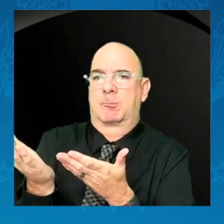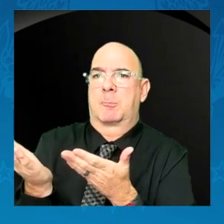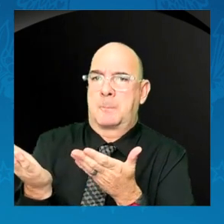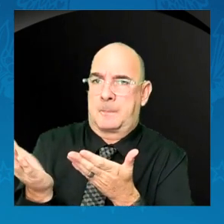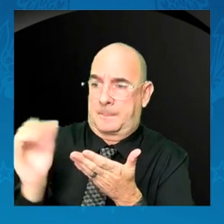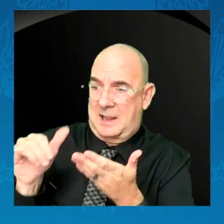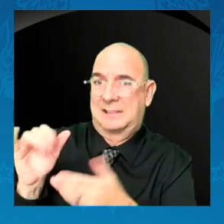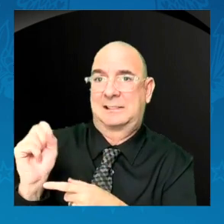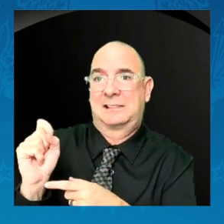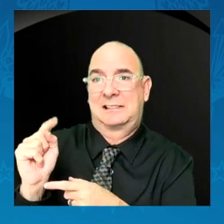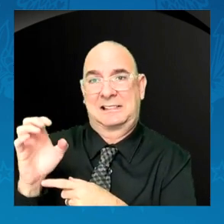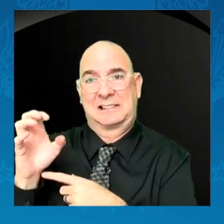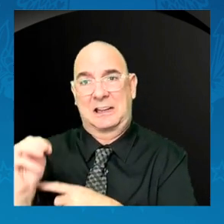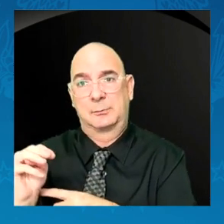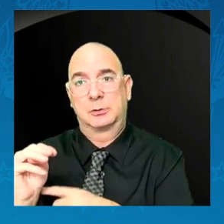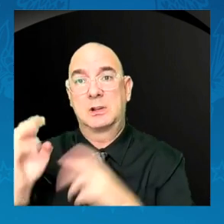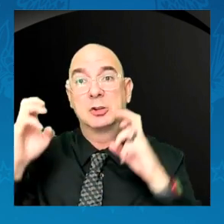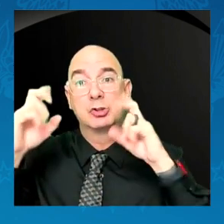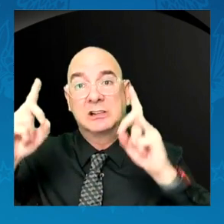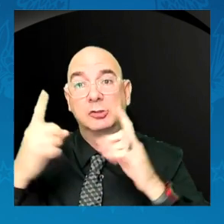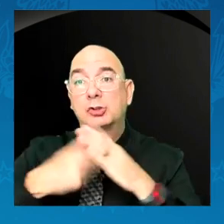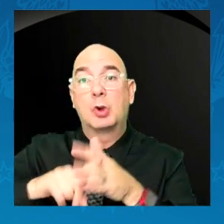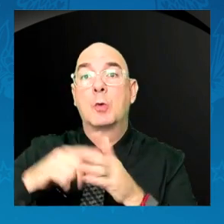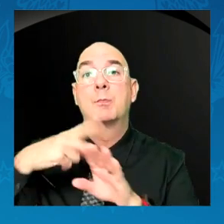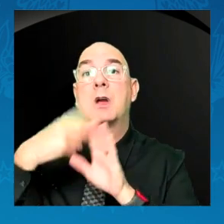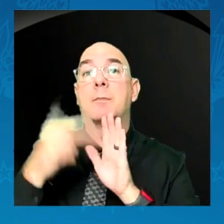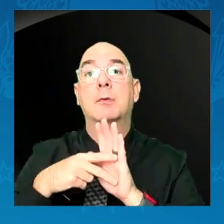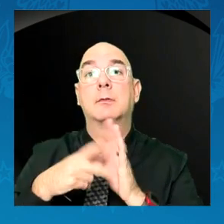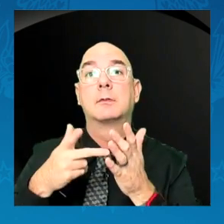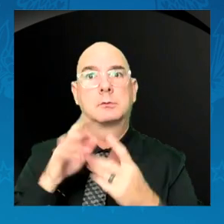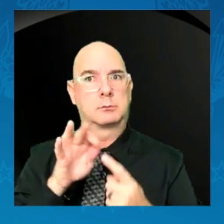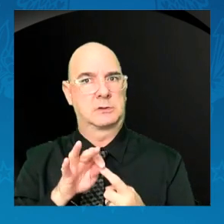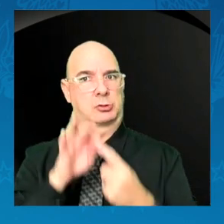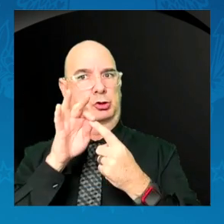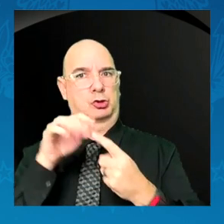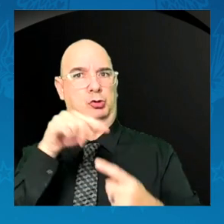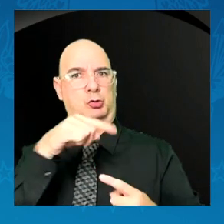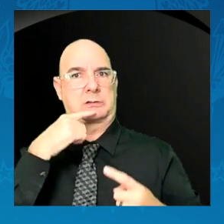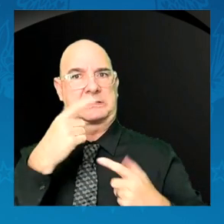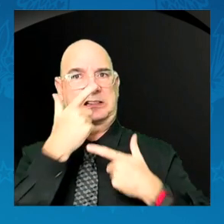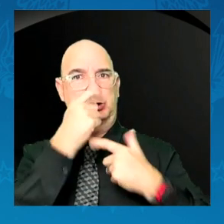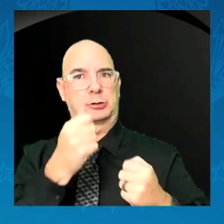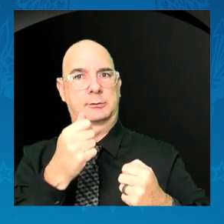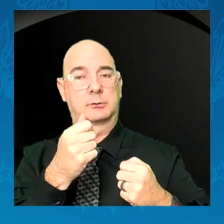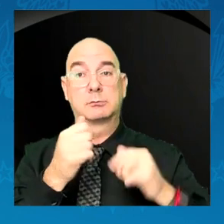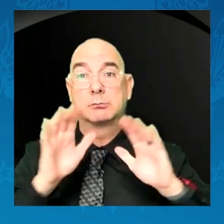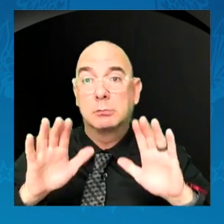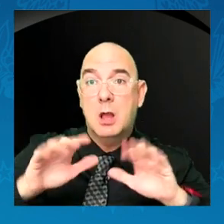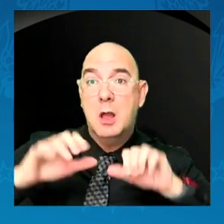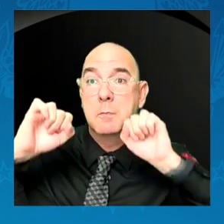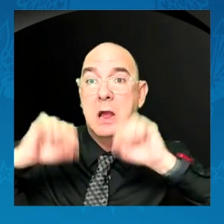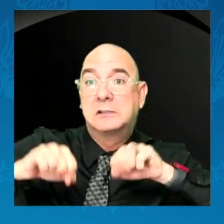and I'm particularly interested in this the potential to modernize the National Defense Education Act